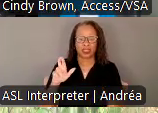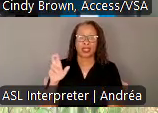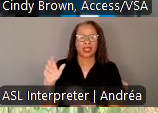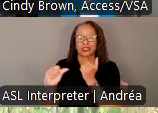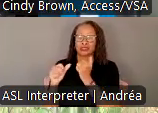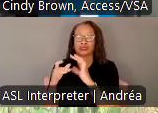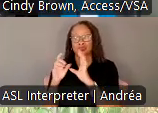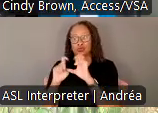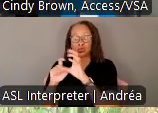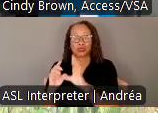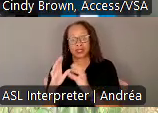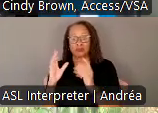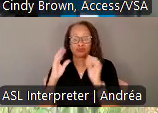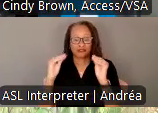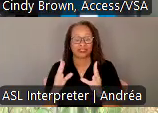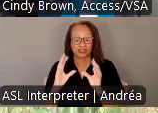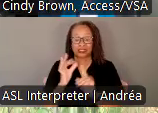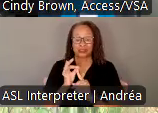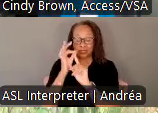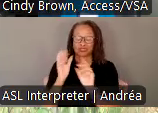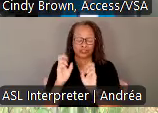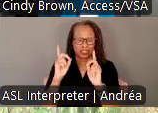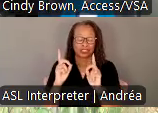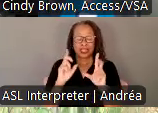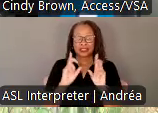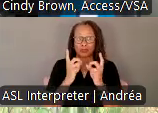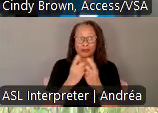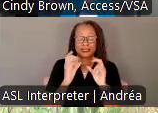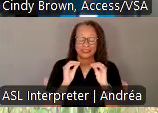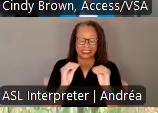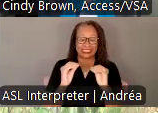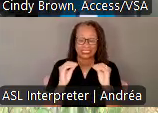of special education, Department of Teaching and Learning at Washington State University.